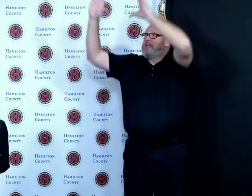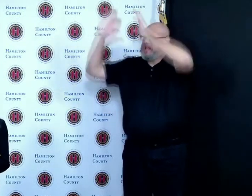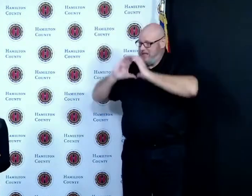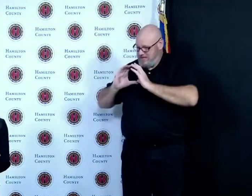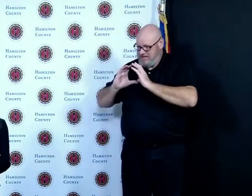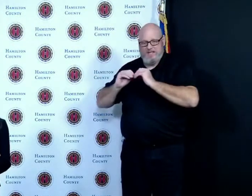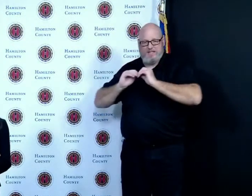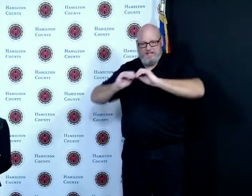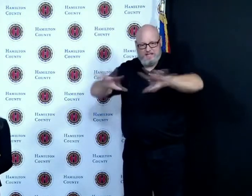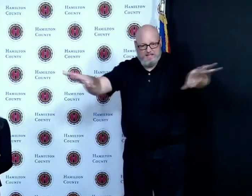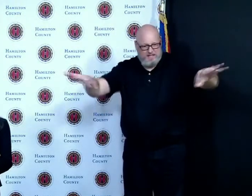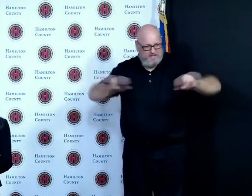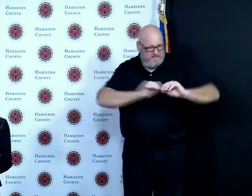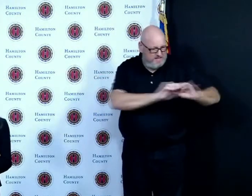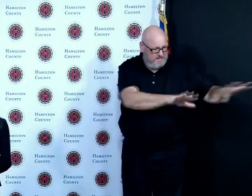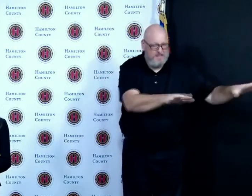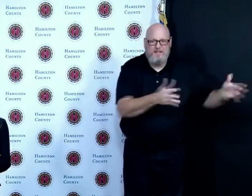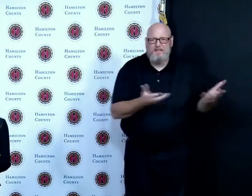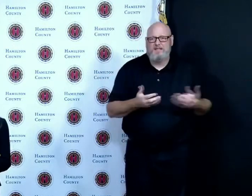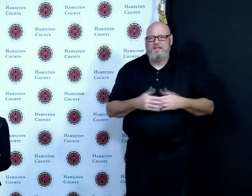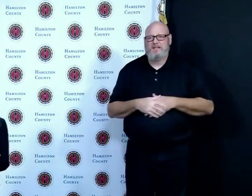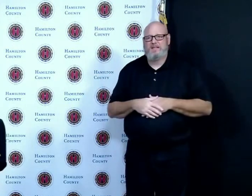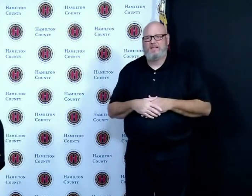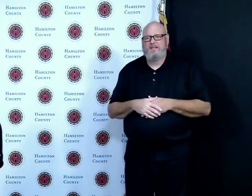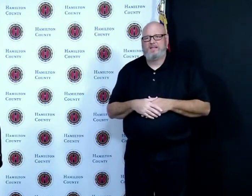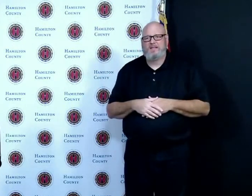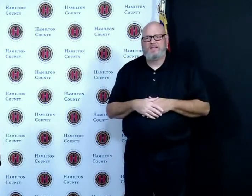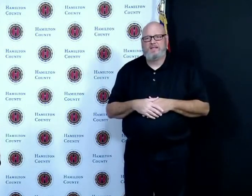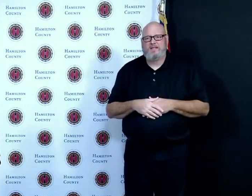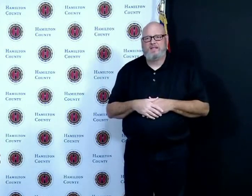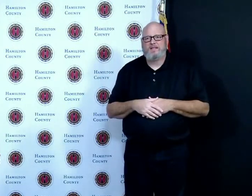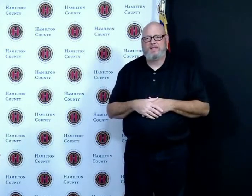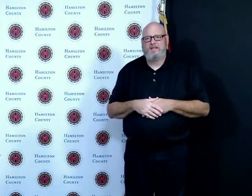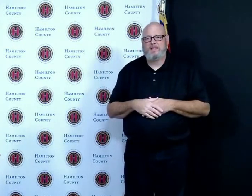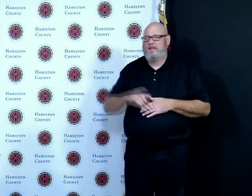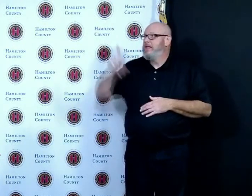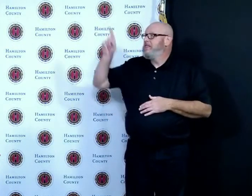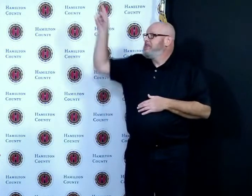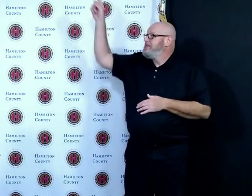off they were near each other we saw an increase in cases we saw an increase in hospitalizations